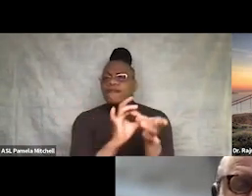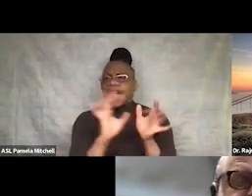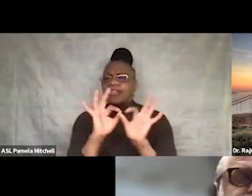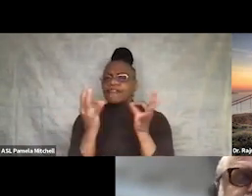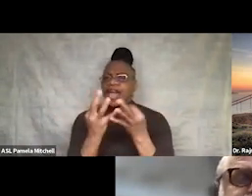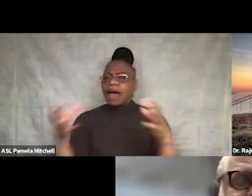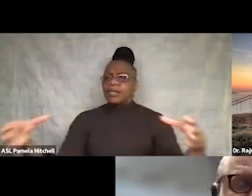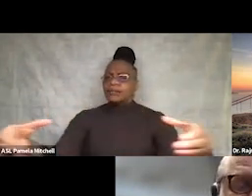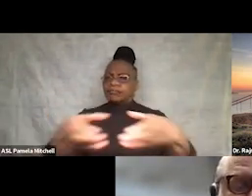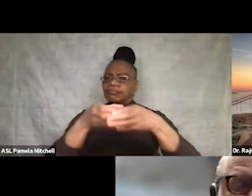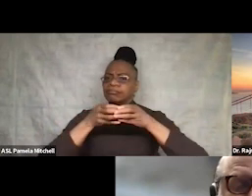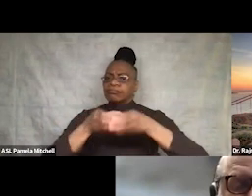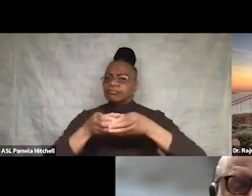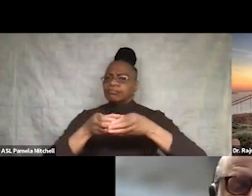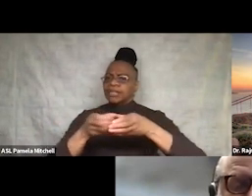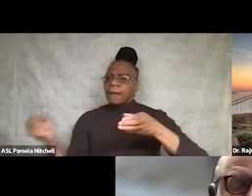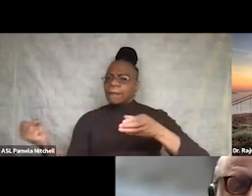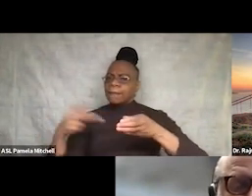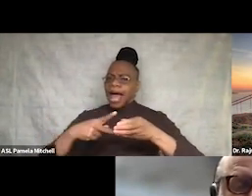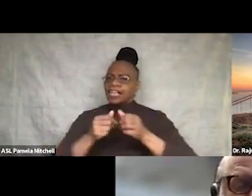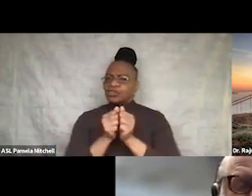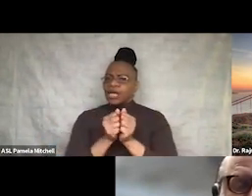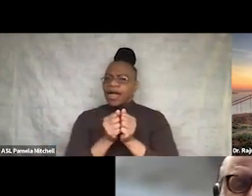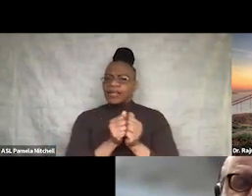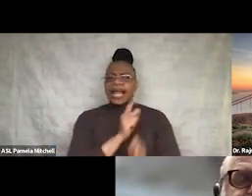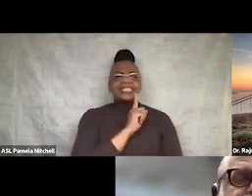bring many single mothers and children back together,